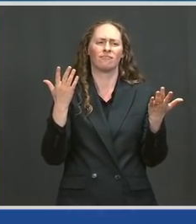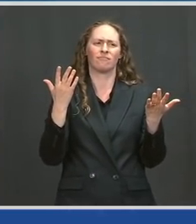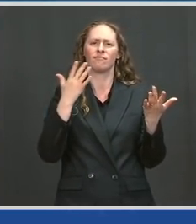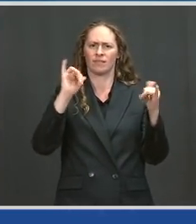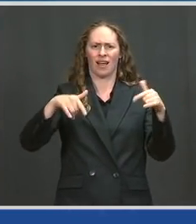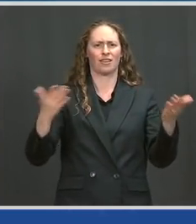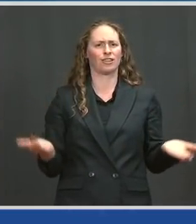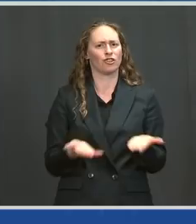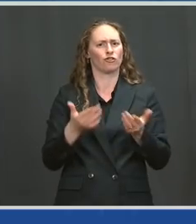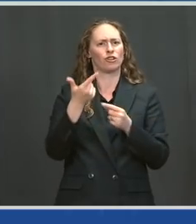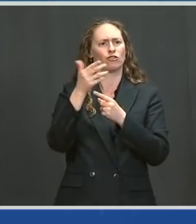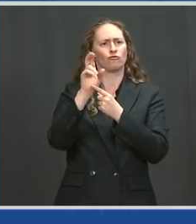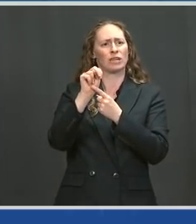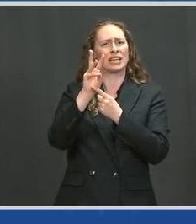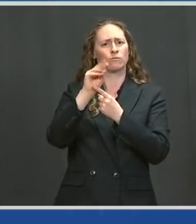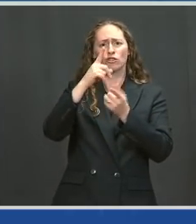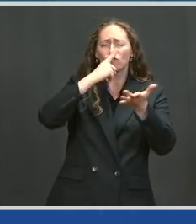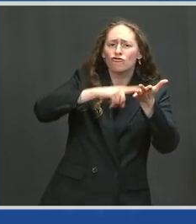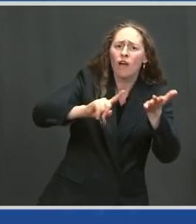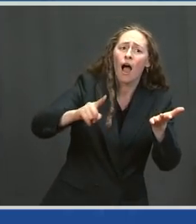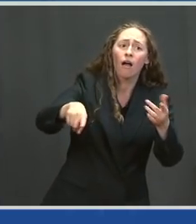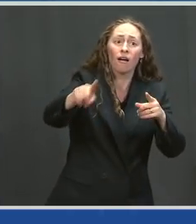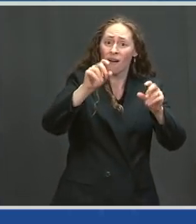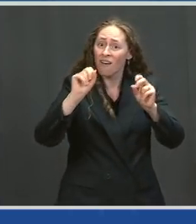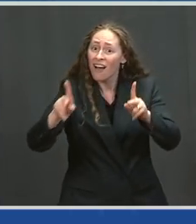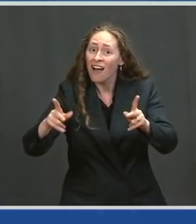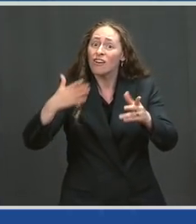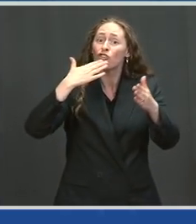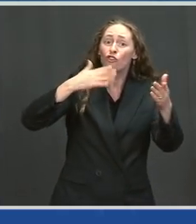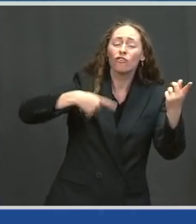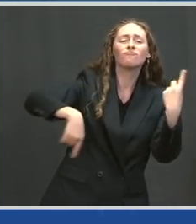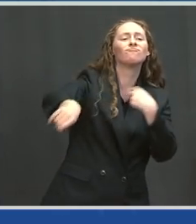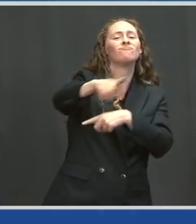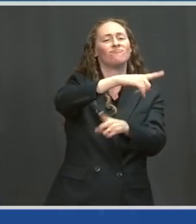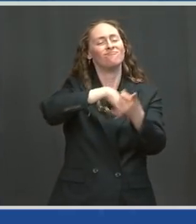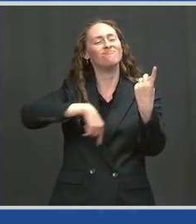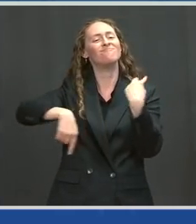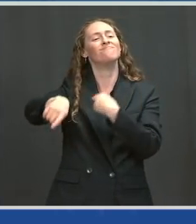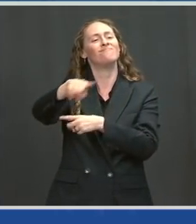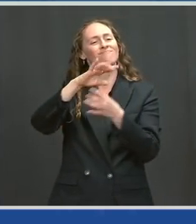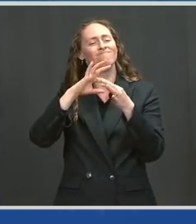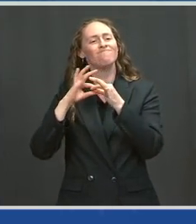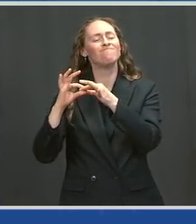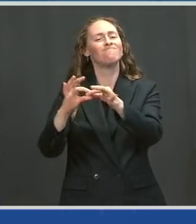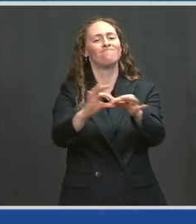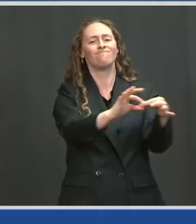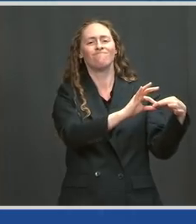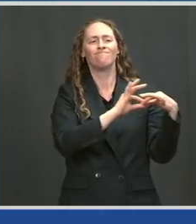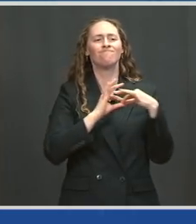This story isn't about the loss of life, but a loss of living, of wealth and prosperity and possibilities